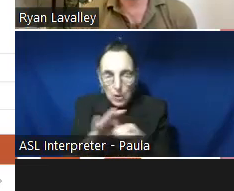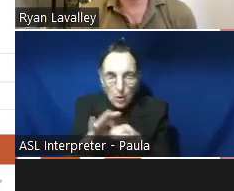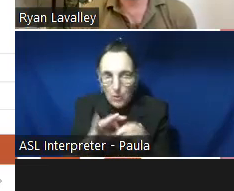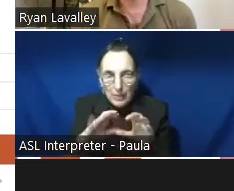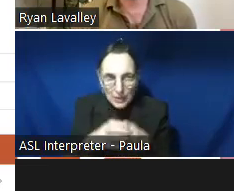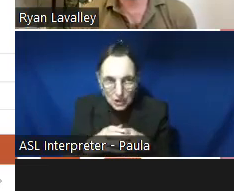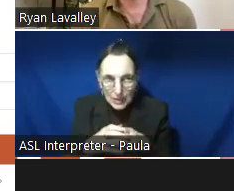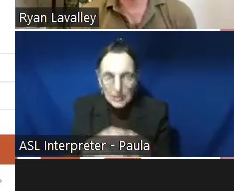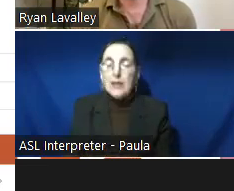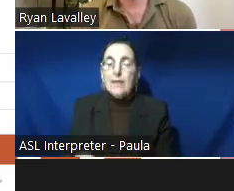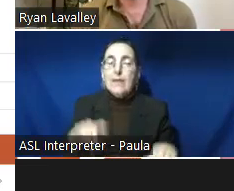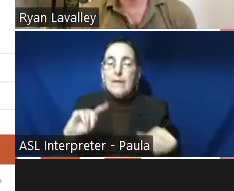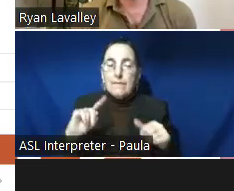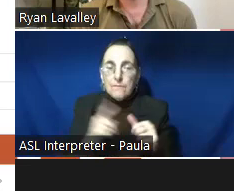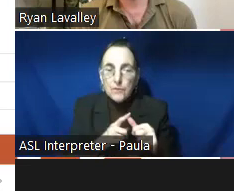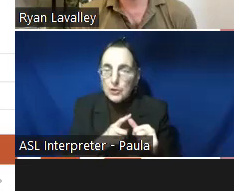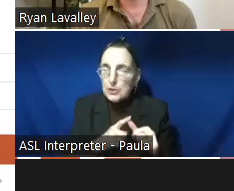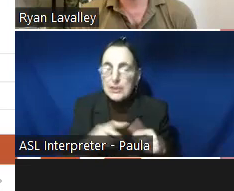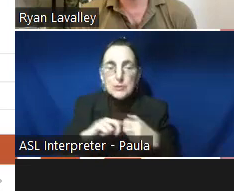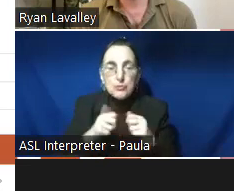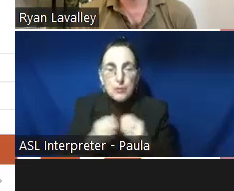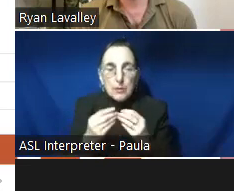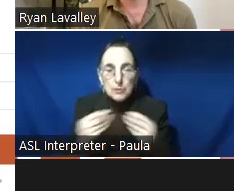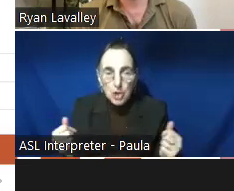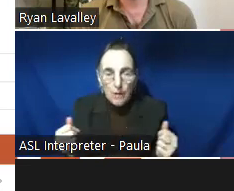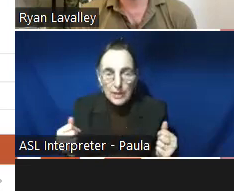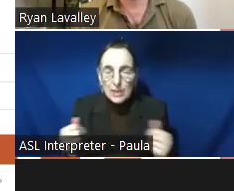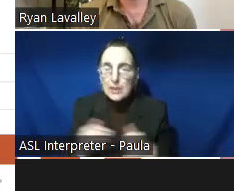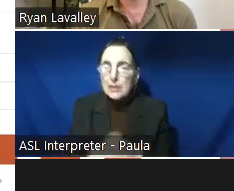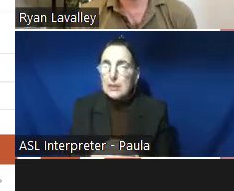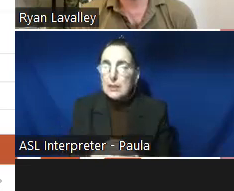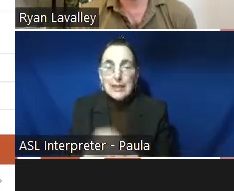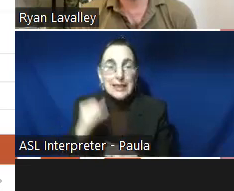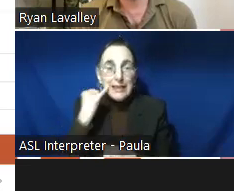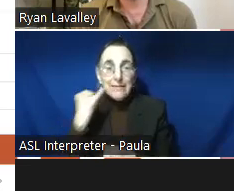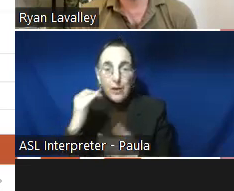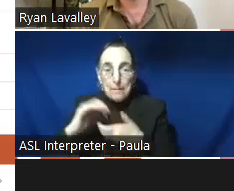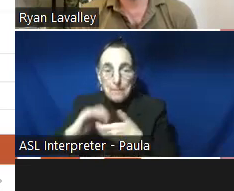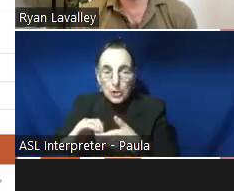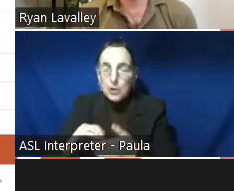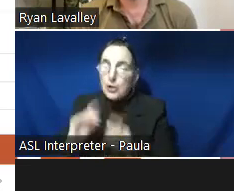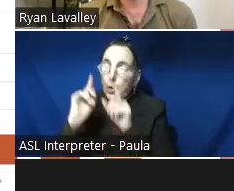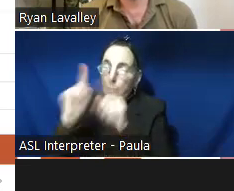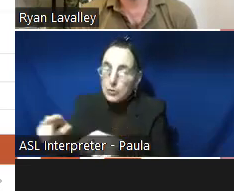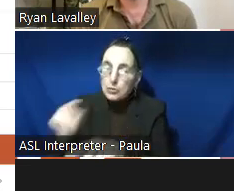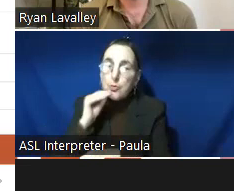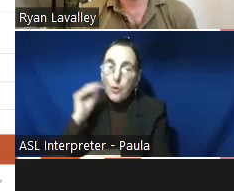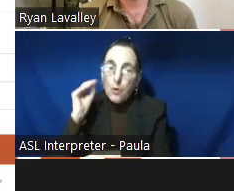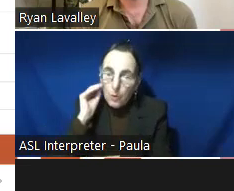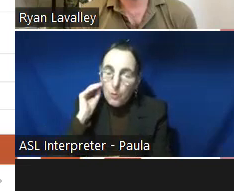the first is problem-solving. When a partner goes out to a homeowners house and they say,